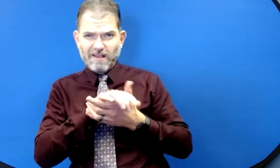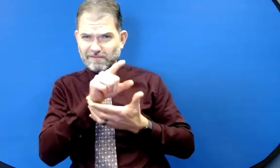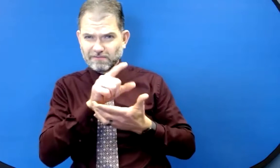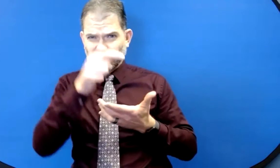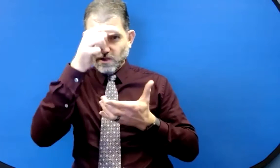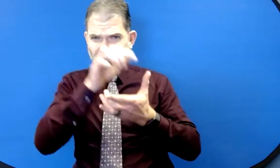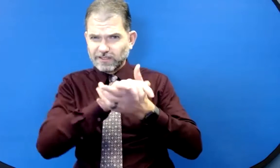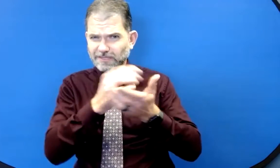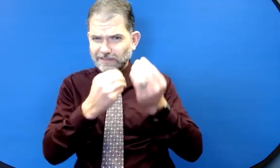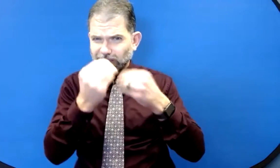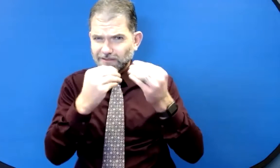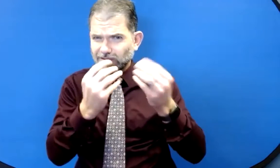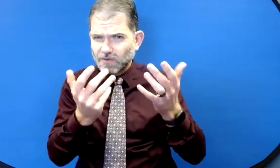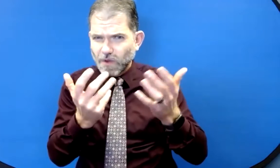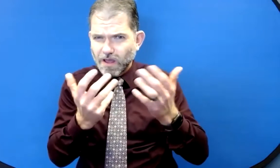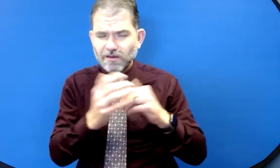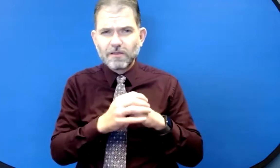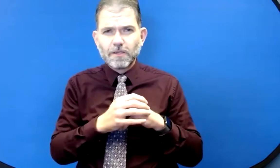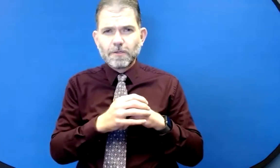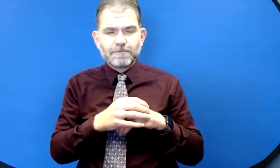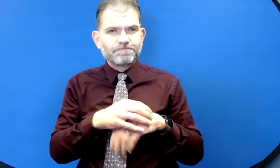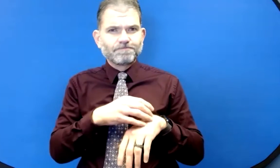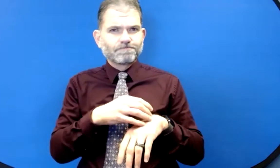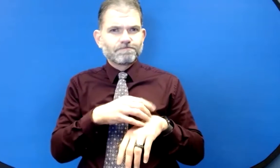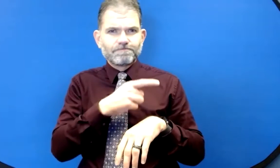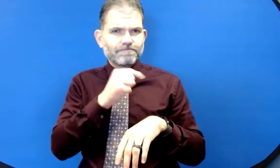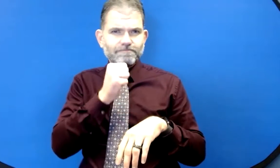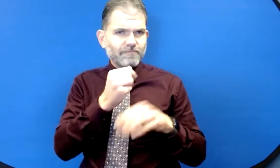ASL Interpreter: and then i'll ask the wife. ASL Interpreter: what did your husband eat for breakfast?